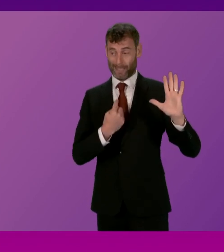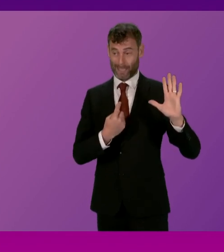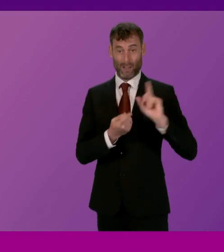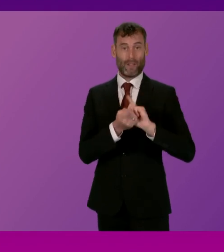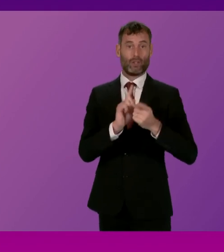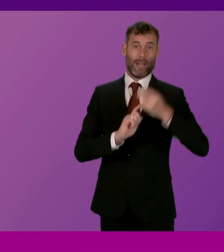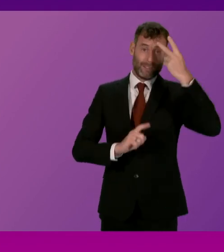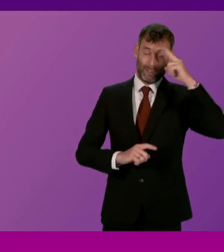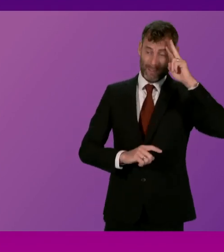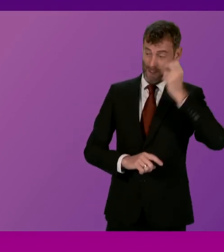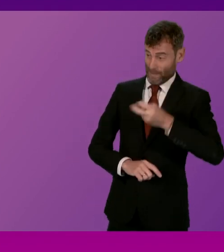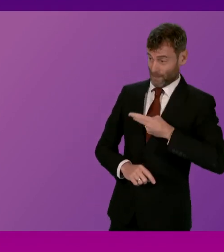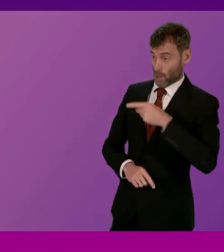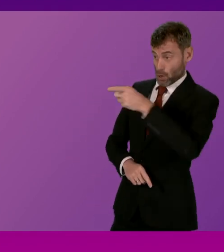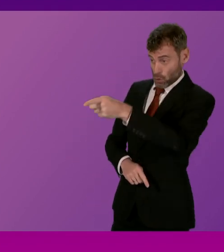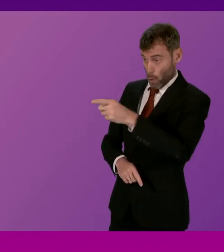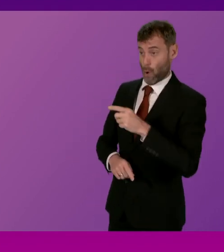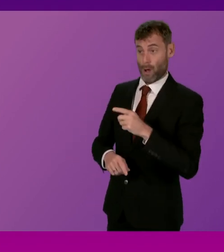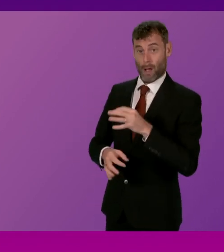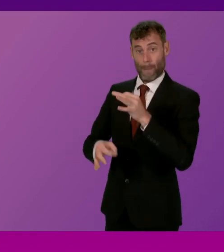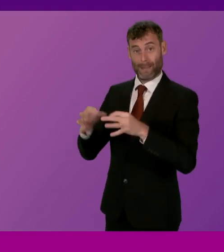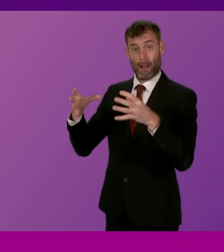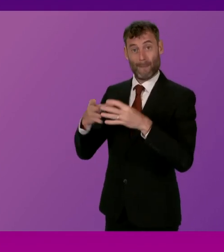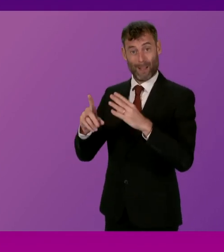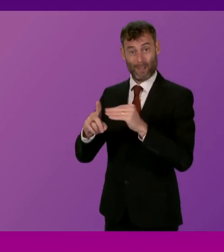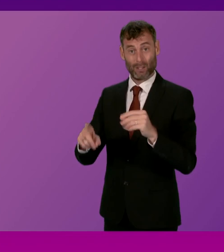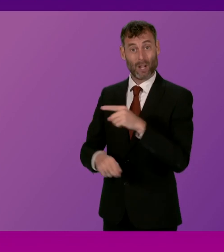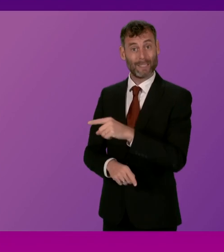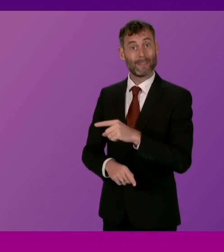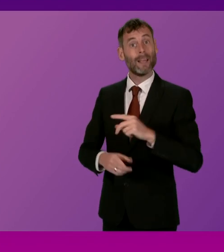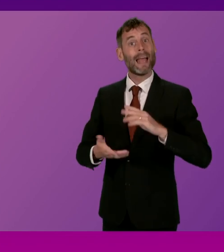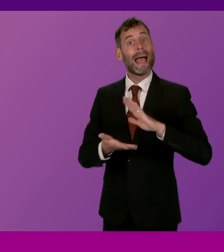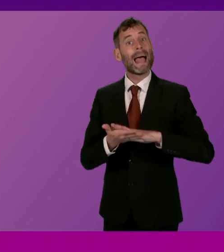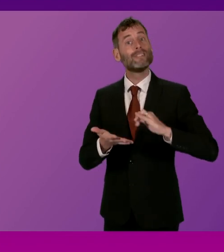scrapped the high speed 2 railway line.